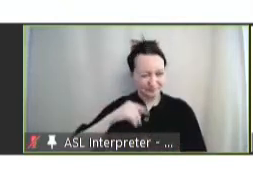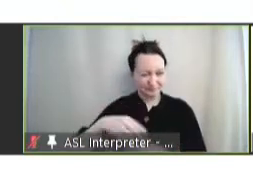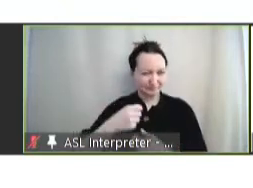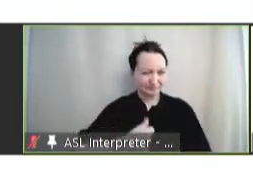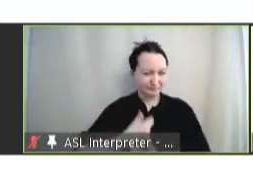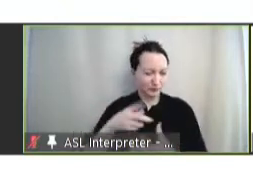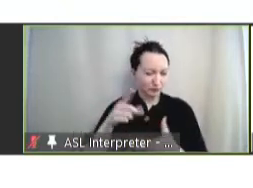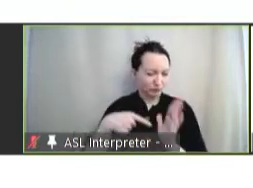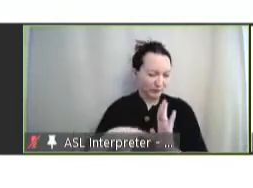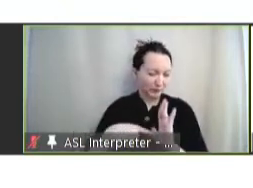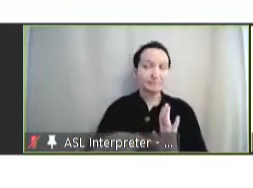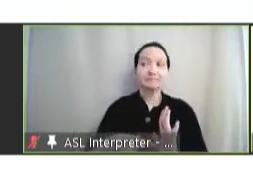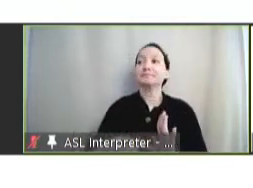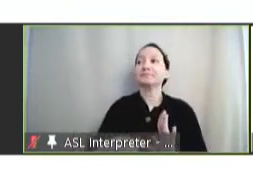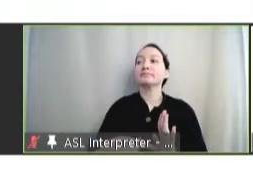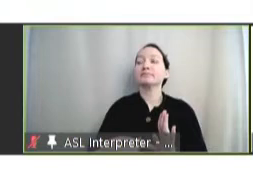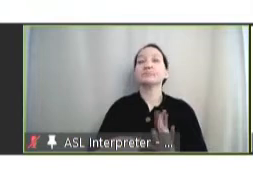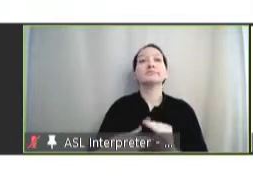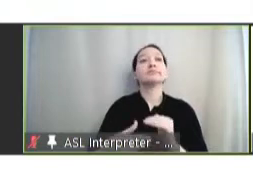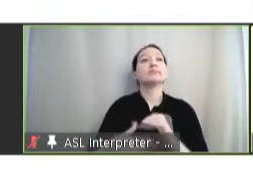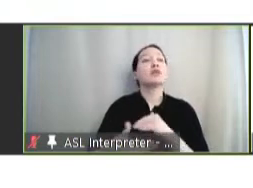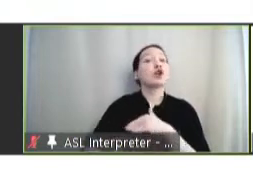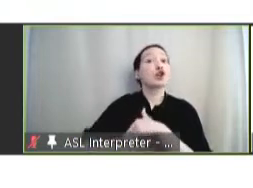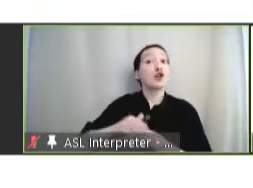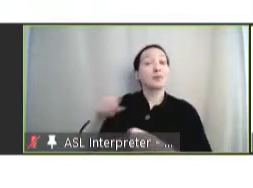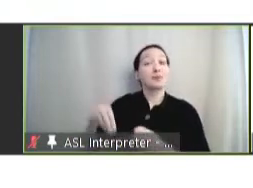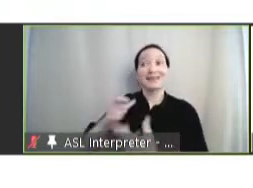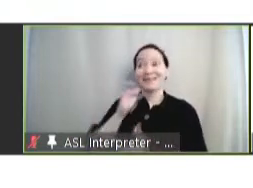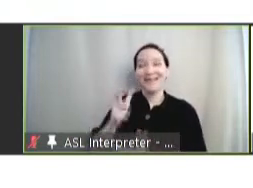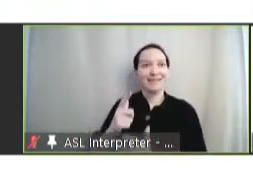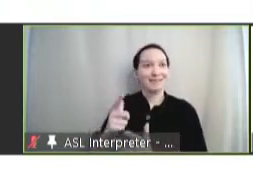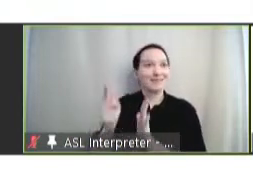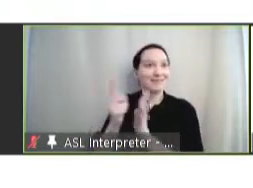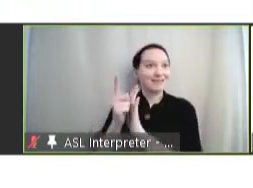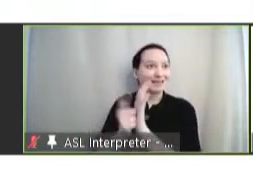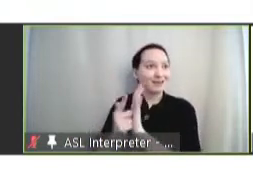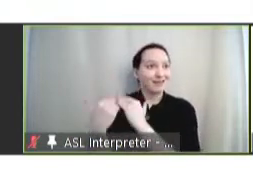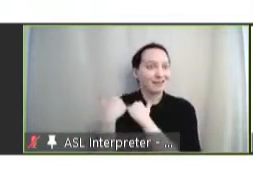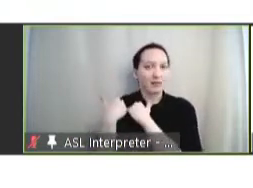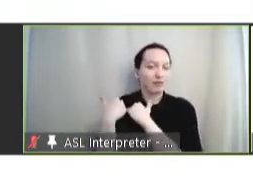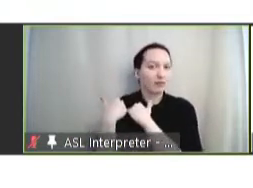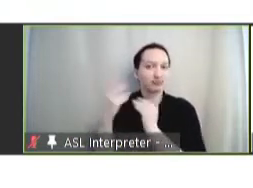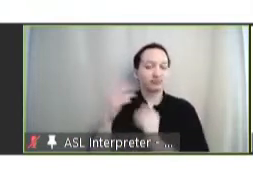but where covered providers are not meeting their legal obligations to make the information provided